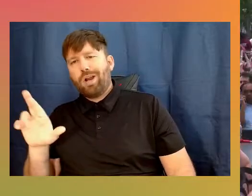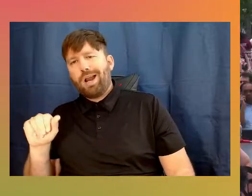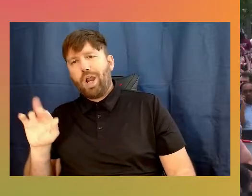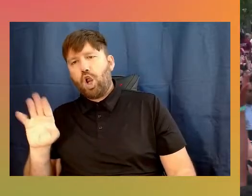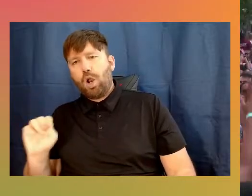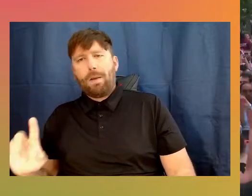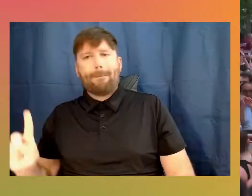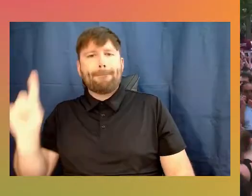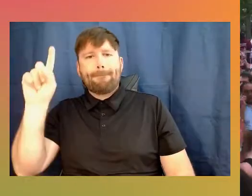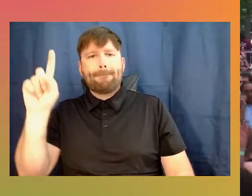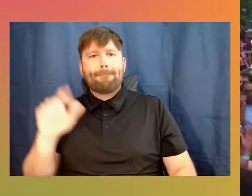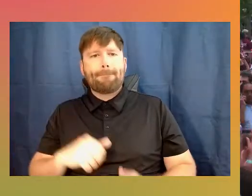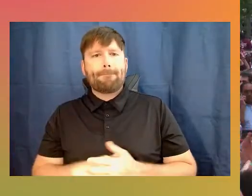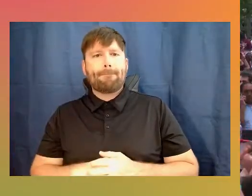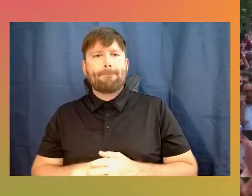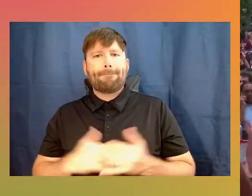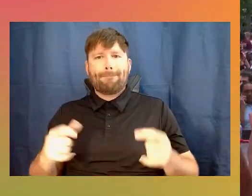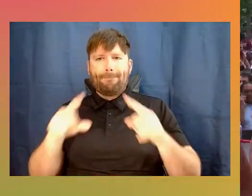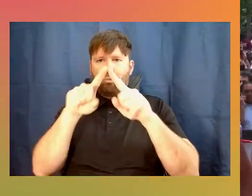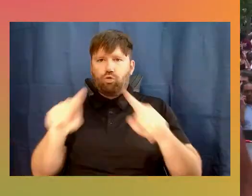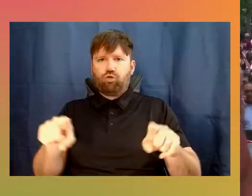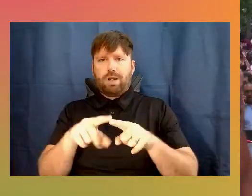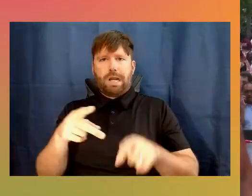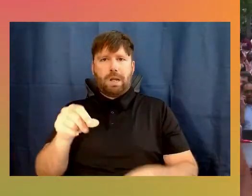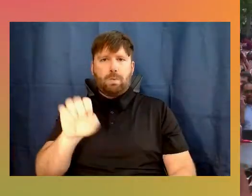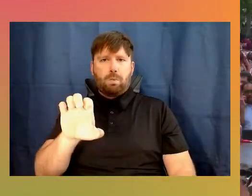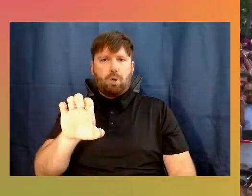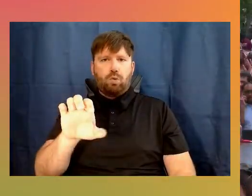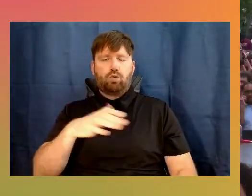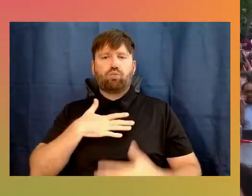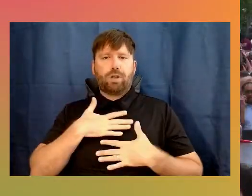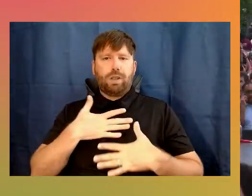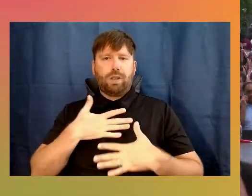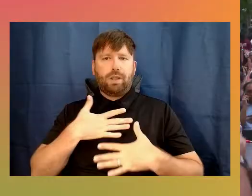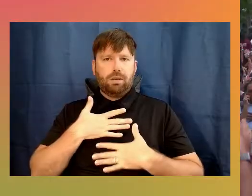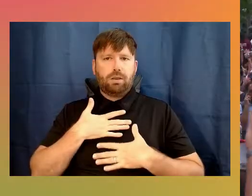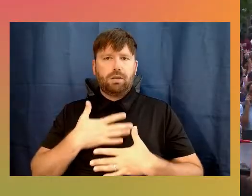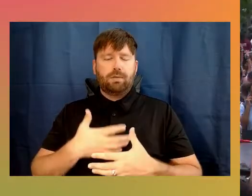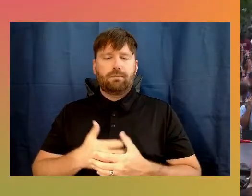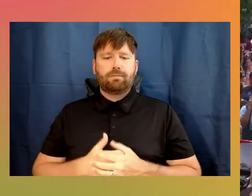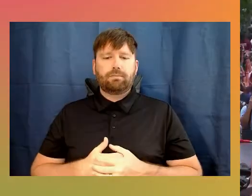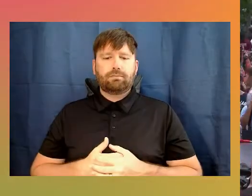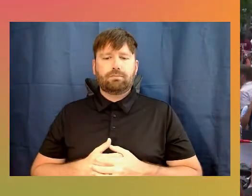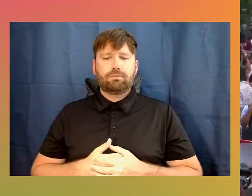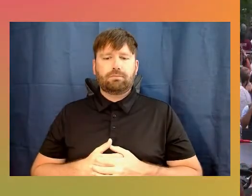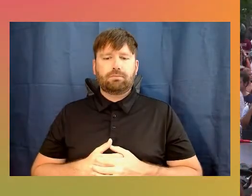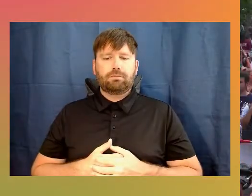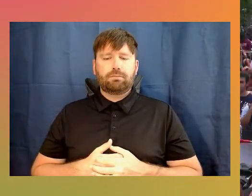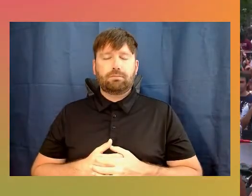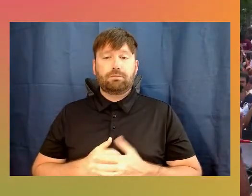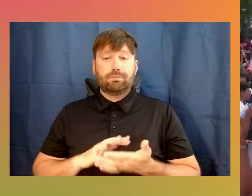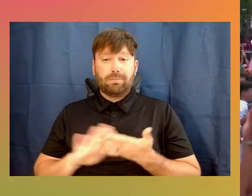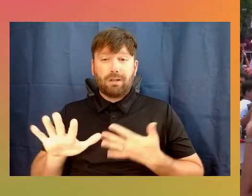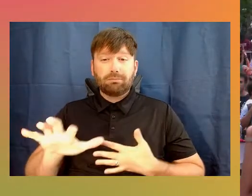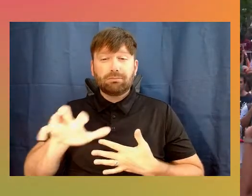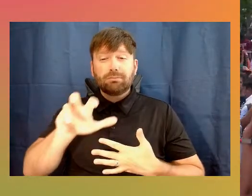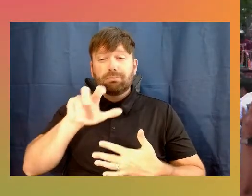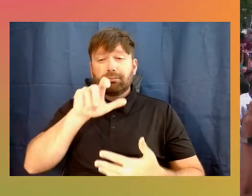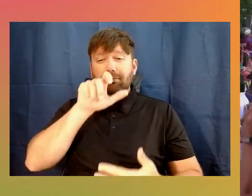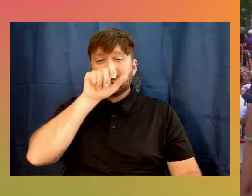RIGHT ARM REACHES HIGH. AS YOU EXHALE, RIGHT HAND DOWN.